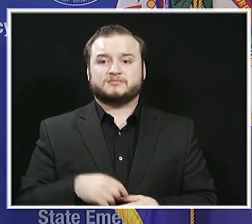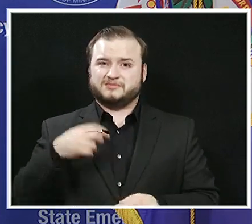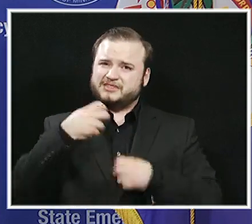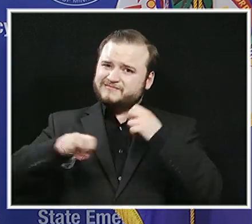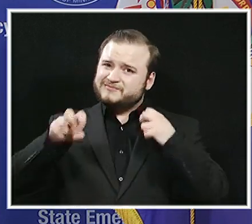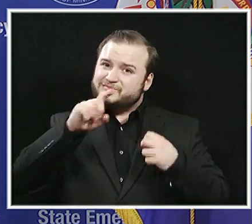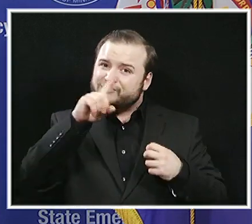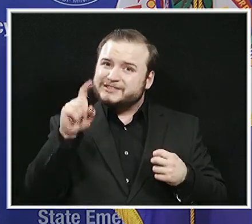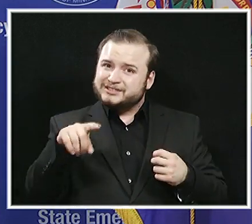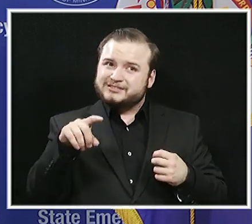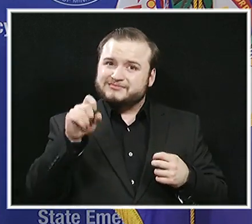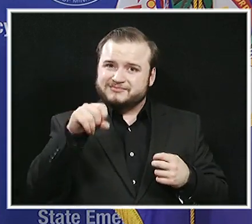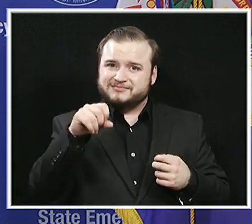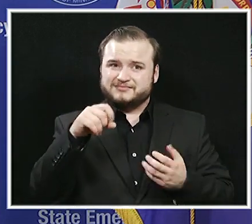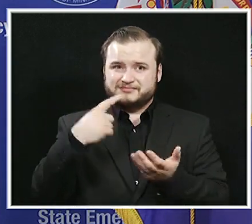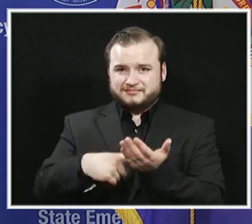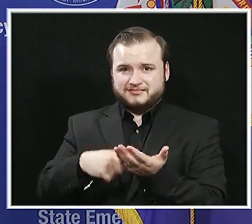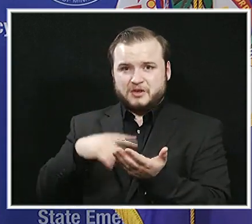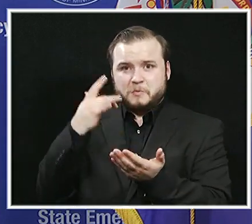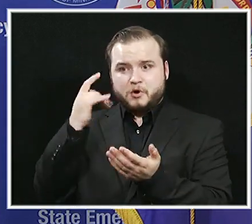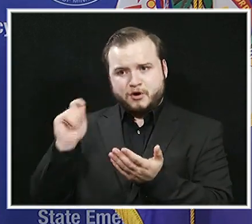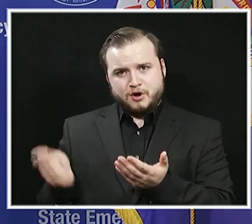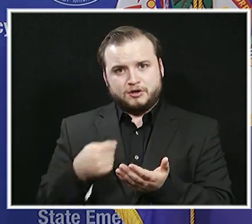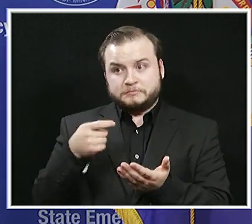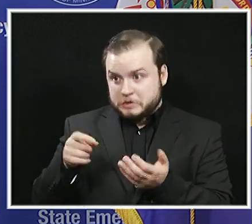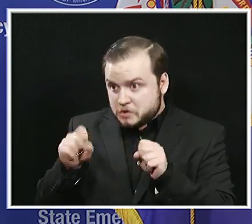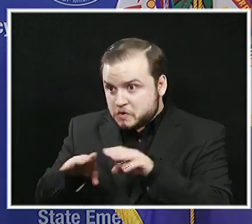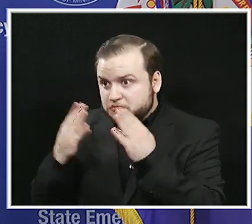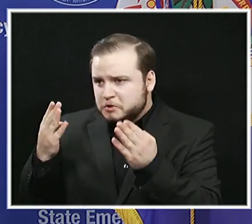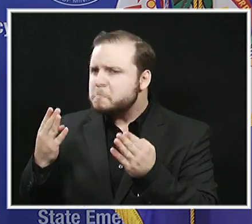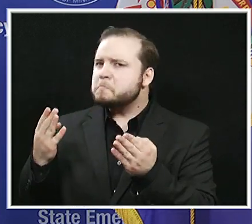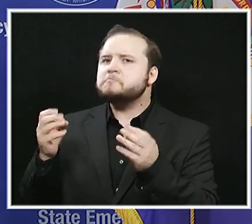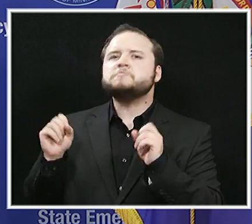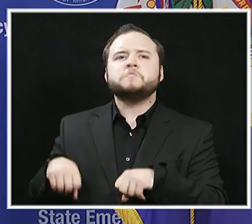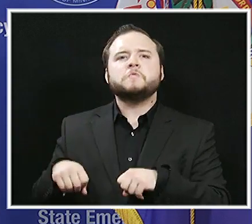falls most heavily on communities that already had inequities on them. This was a delicate question and